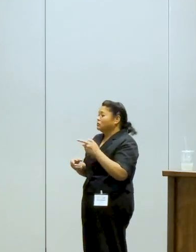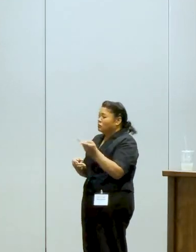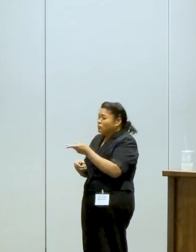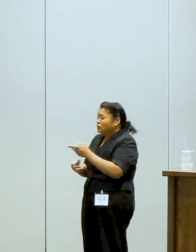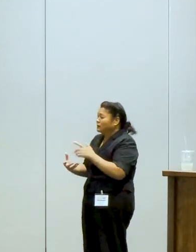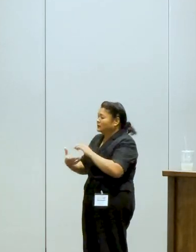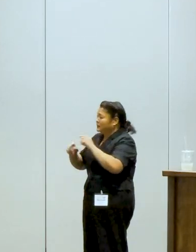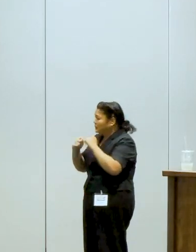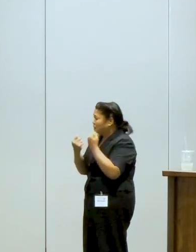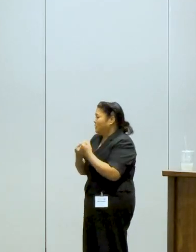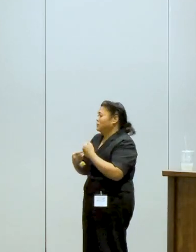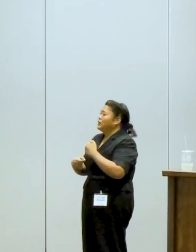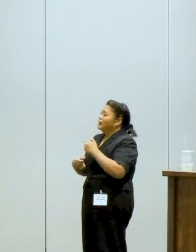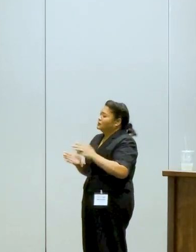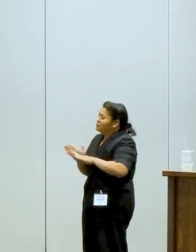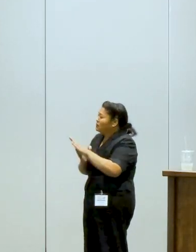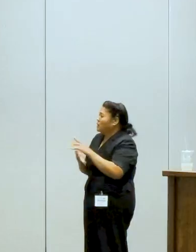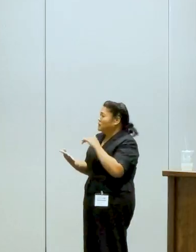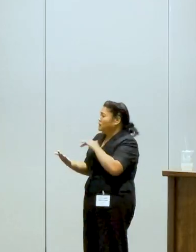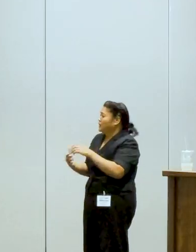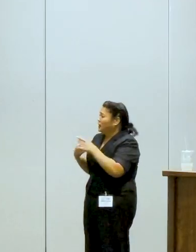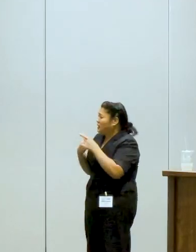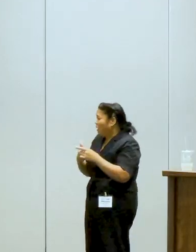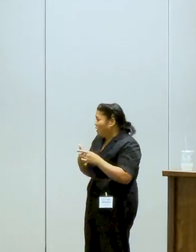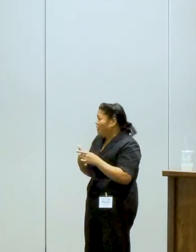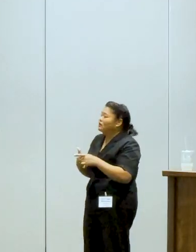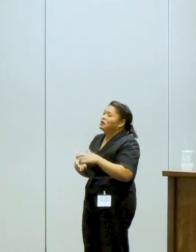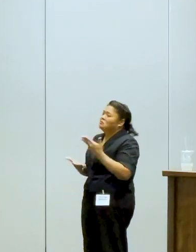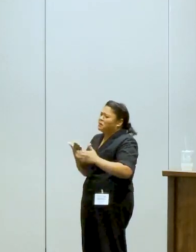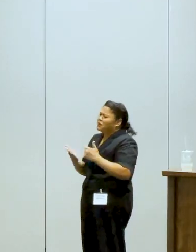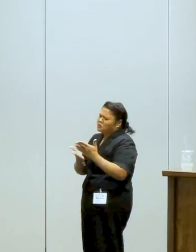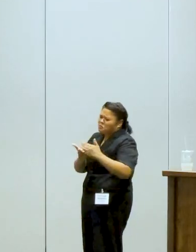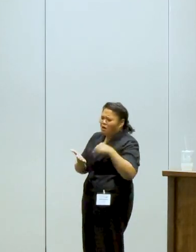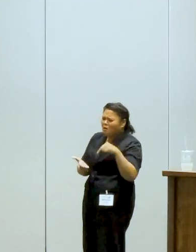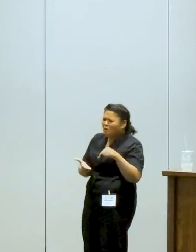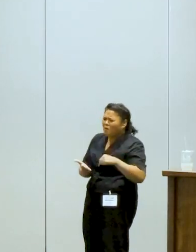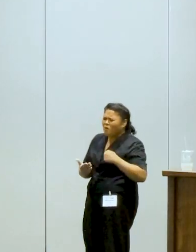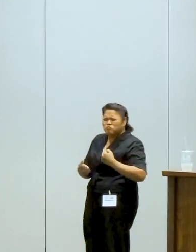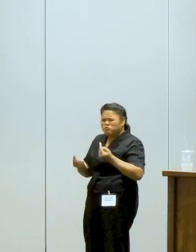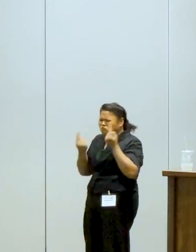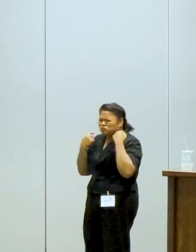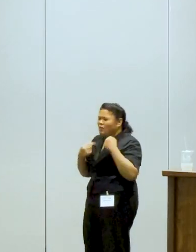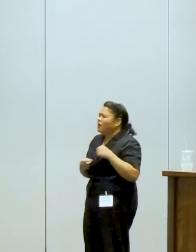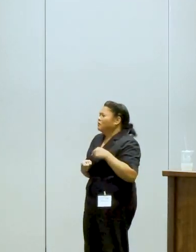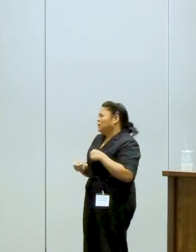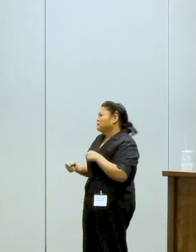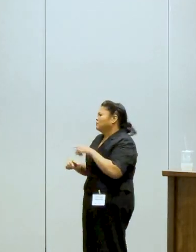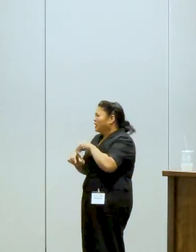summary. They maybe you don't understand this one part, and it can walk you through that, right? But they get it